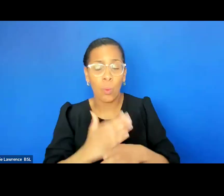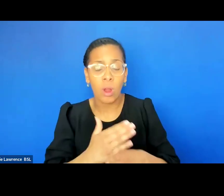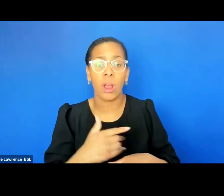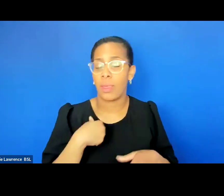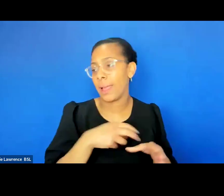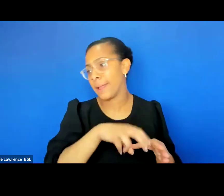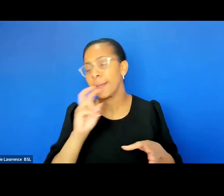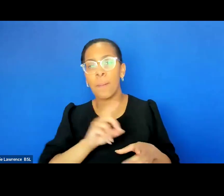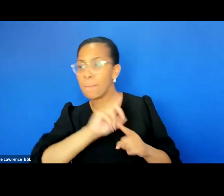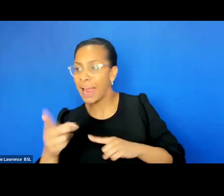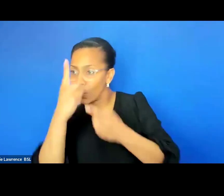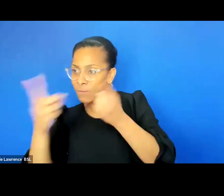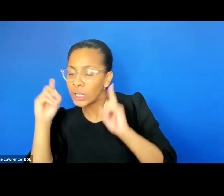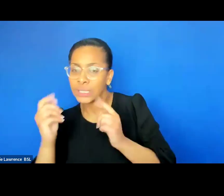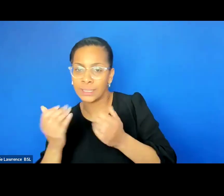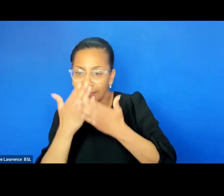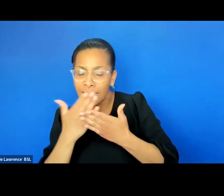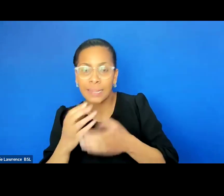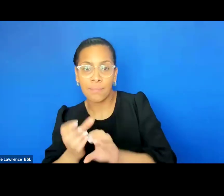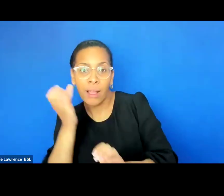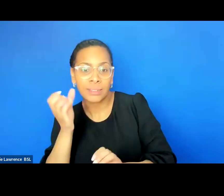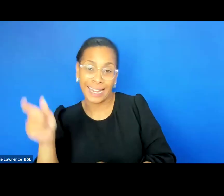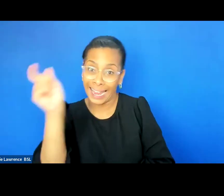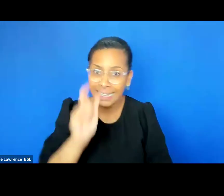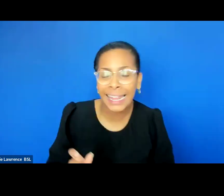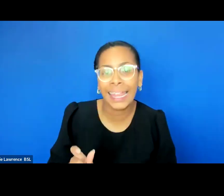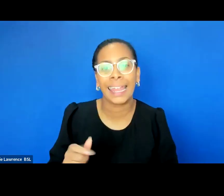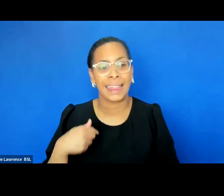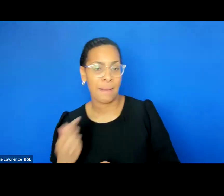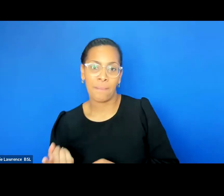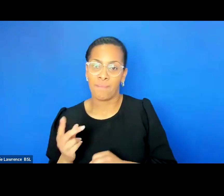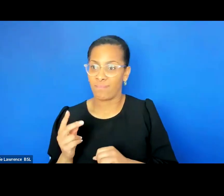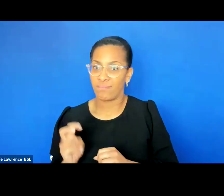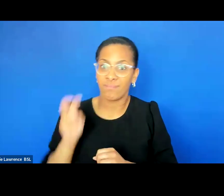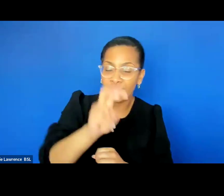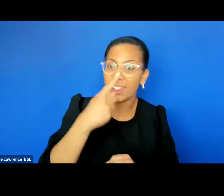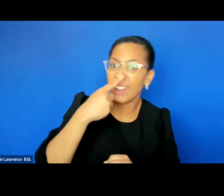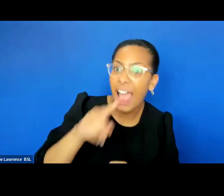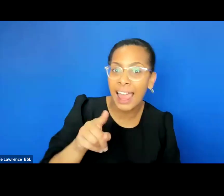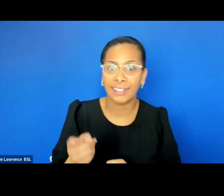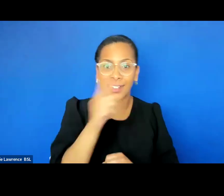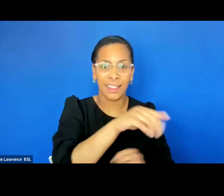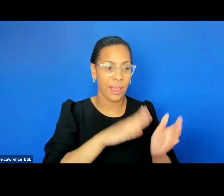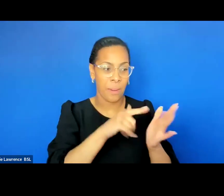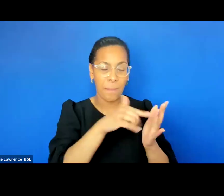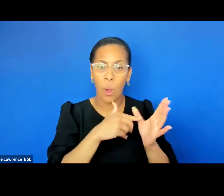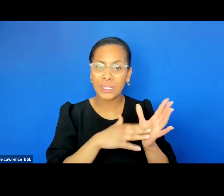Then I buzzed back to UNICEF in Thailand, went on to Mozambique, and then Haiti. I spent two years in Haiti after